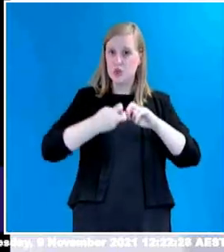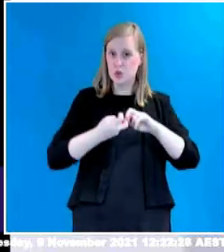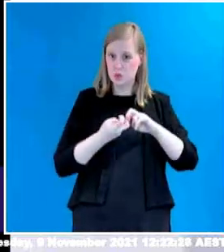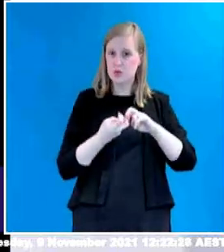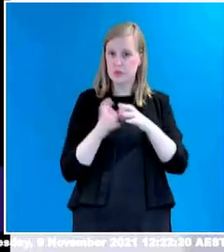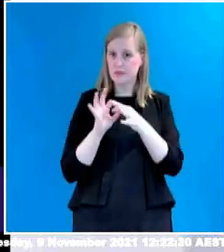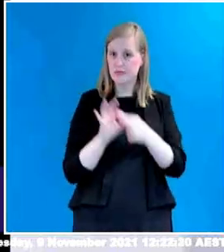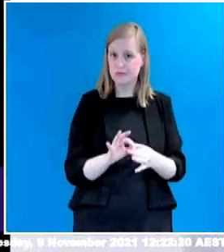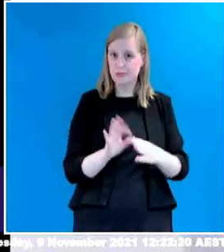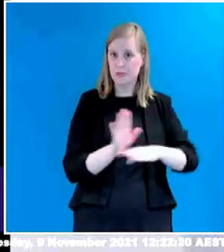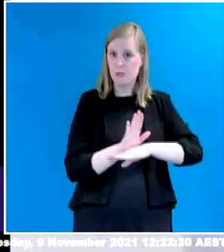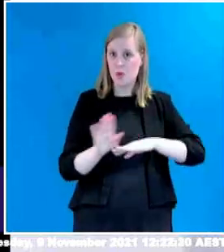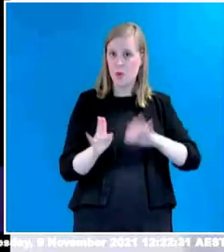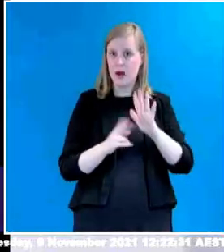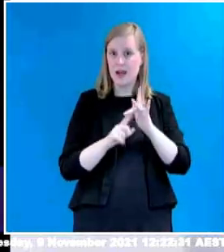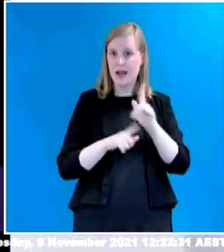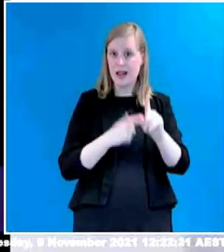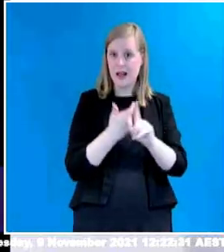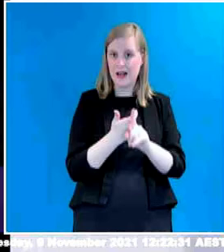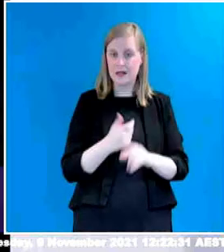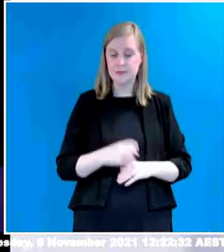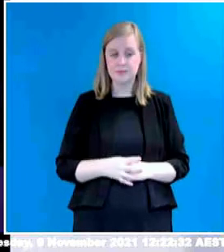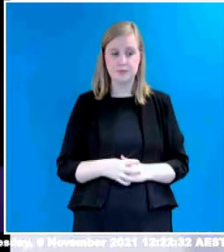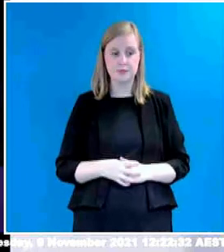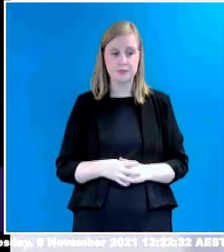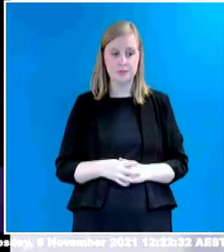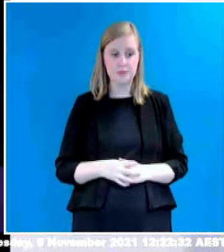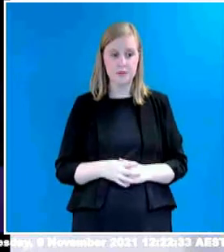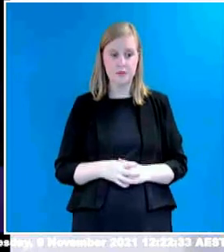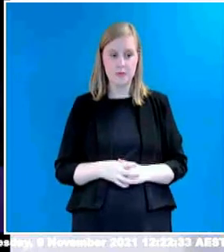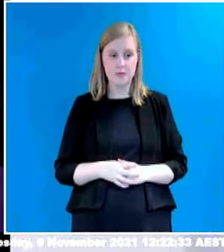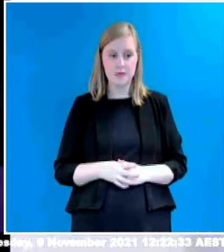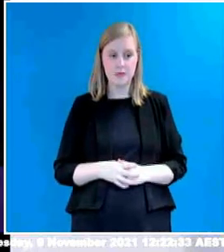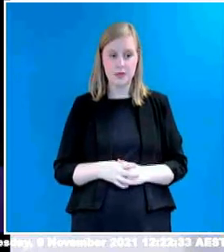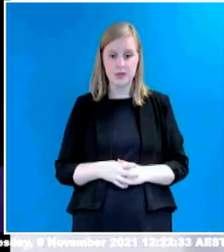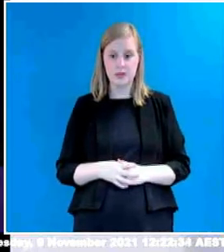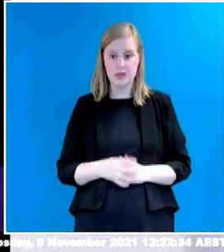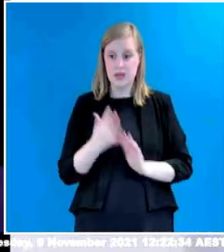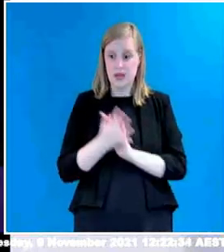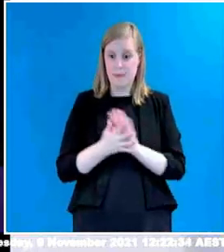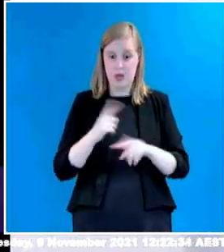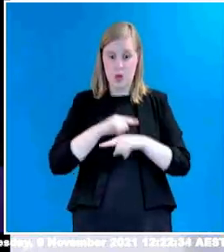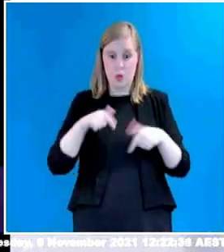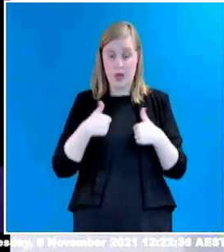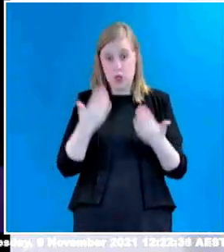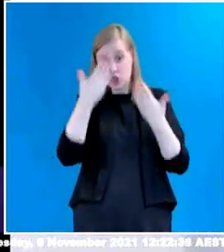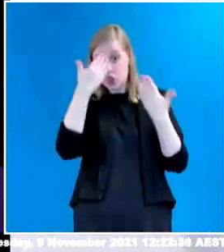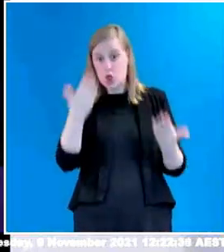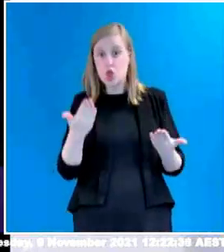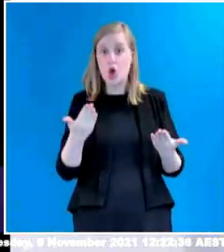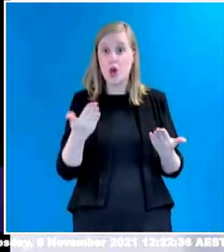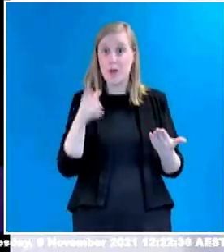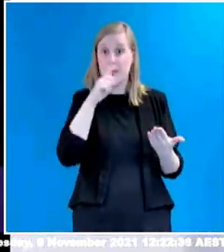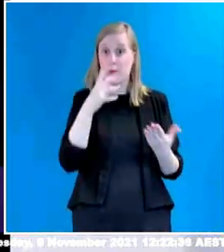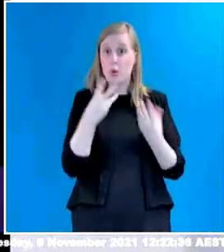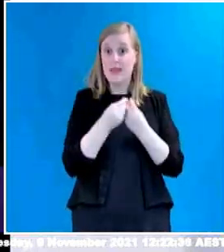The thing that's really getting in the way is we don't know where disabled people are, we don't know what their career paths are looking like, we don't